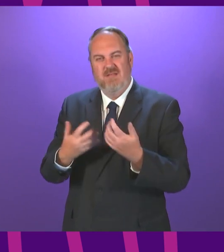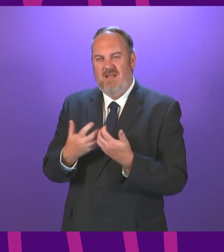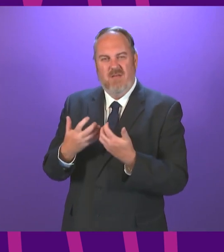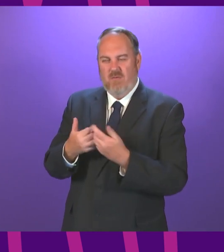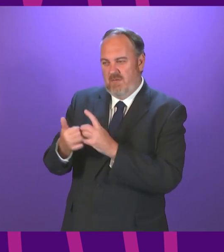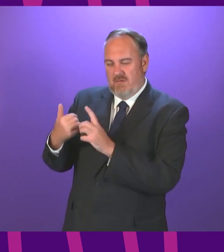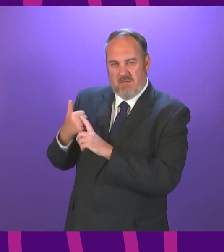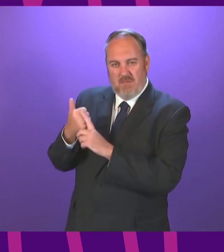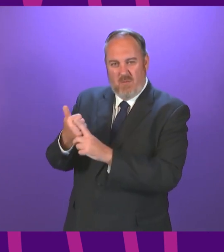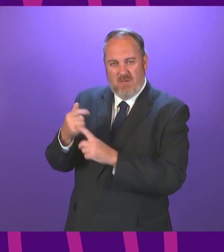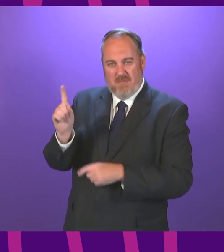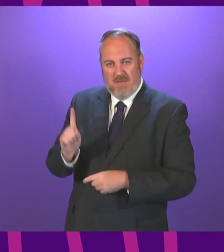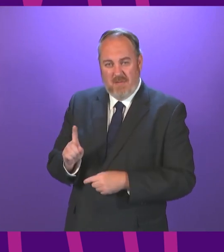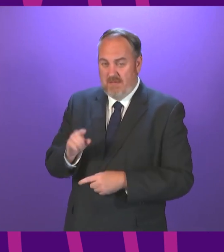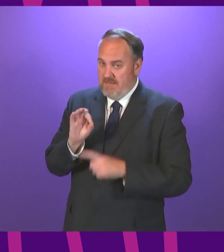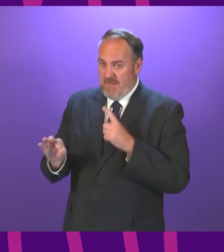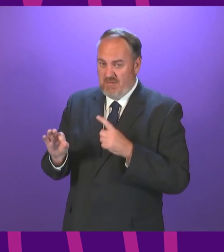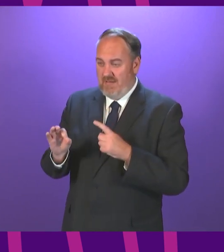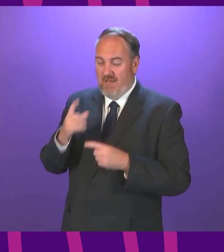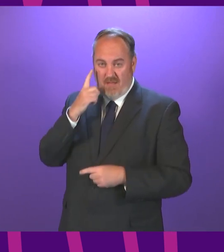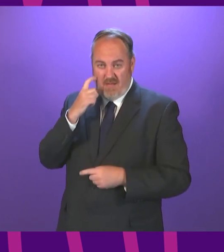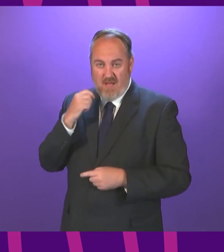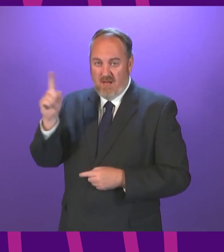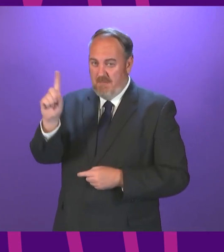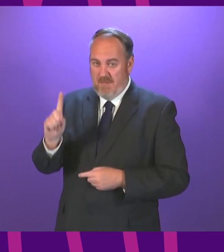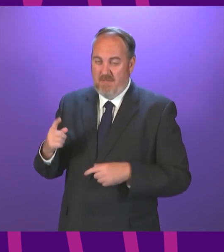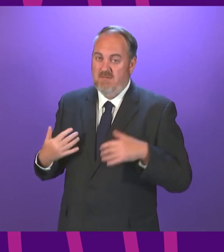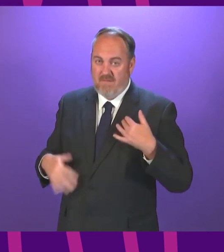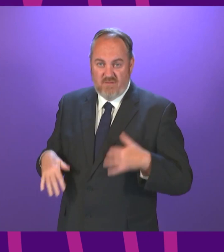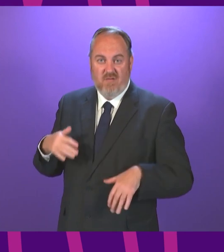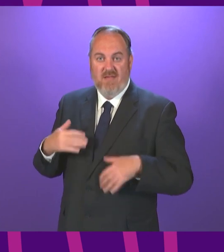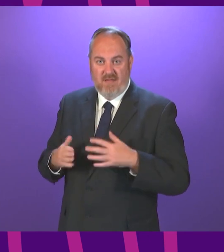its potential impact on young people—when making decisions about lifting restrictions?